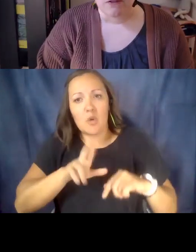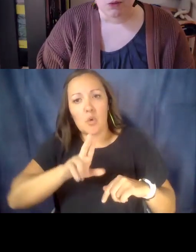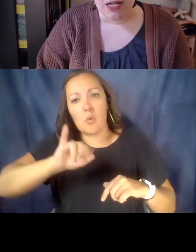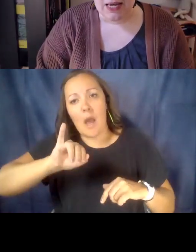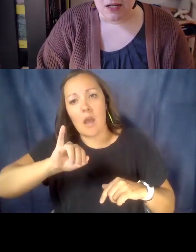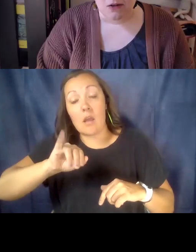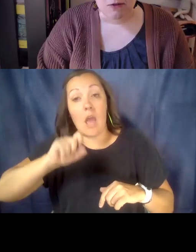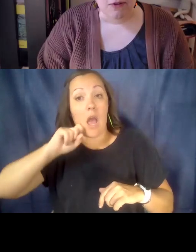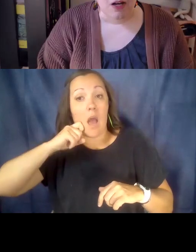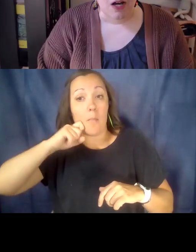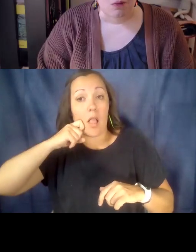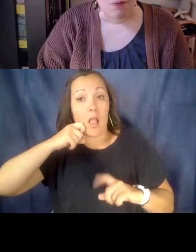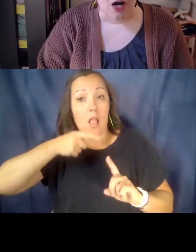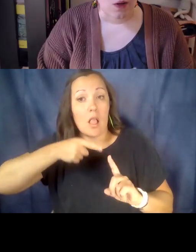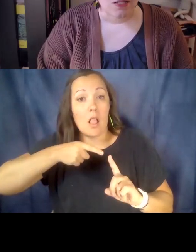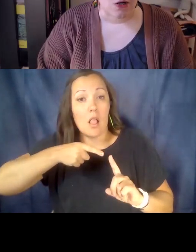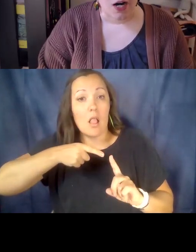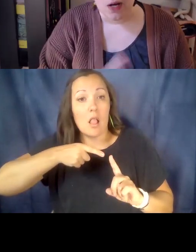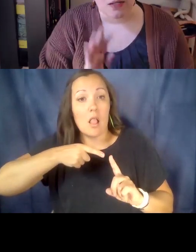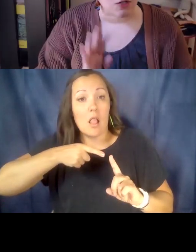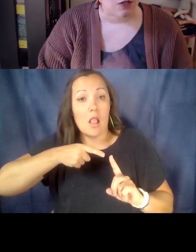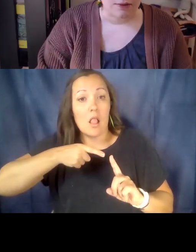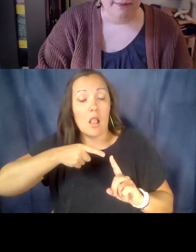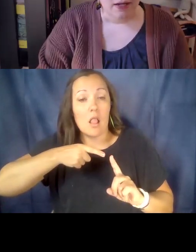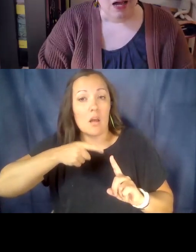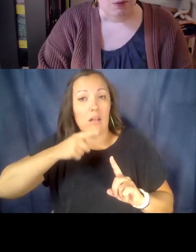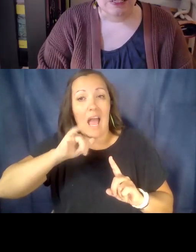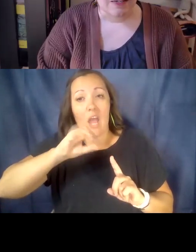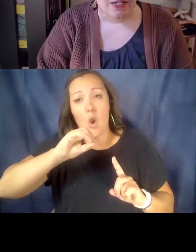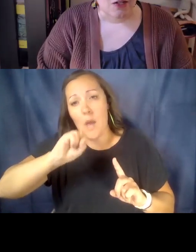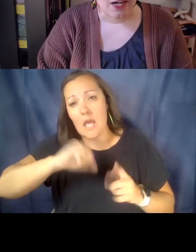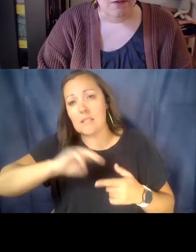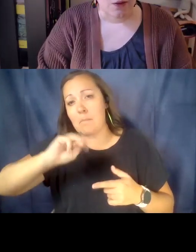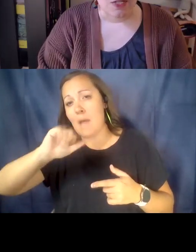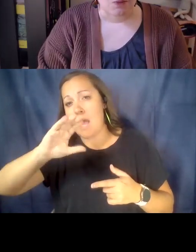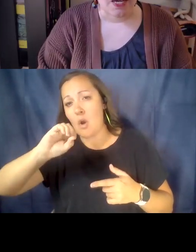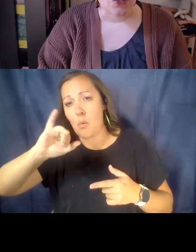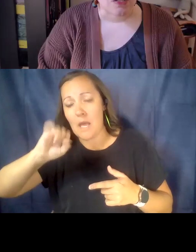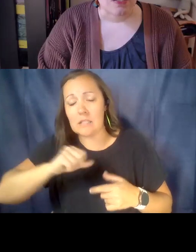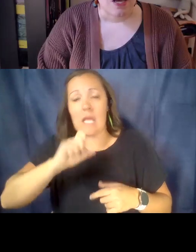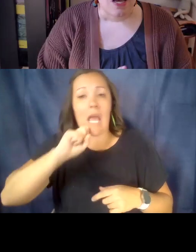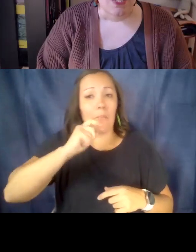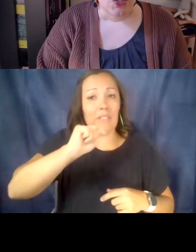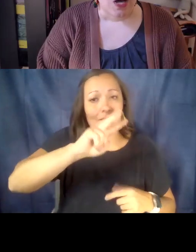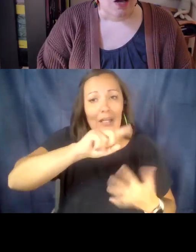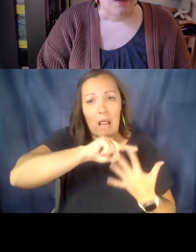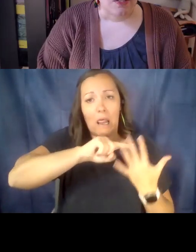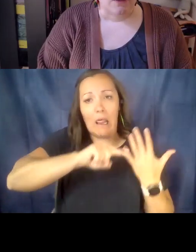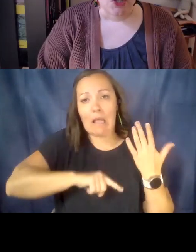looking at iOS or Apple TV or any of those applications, they do have a differentiate